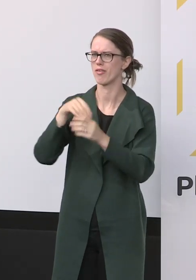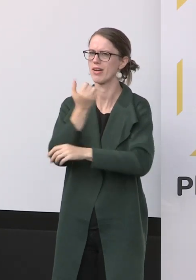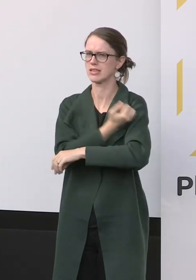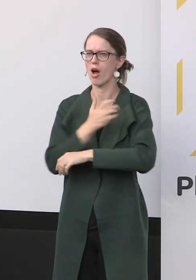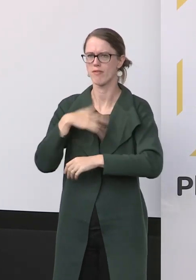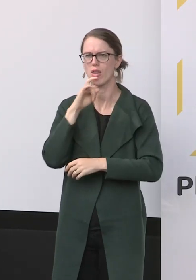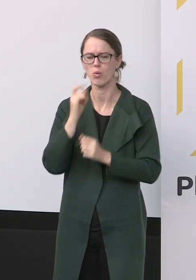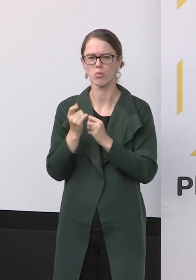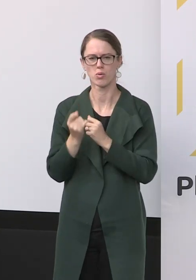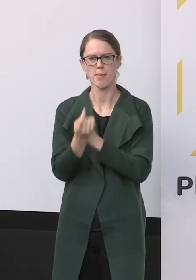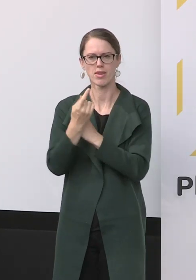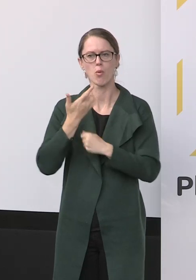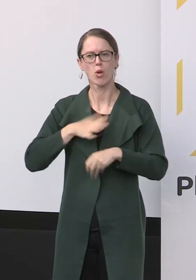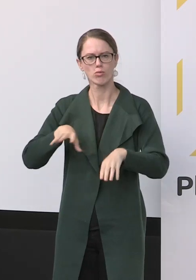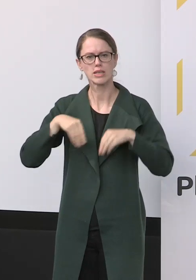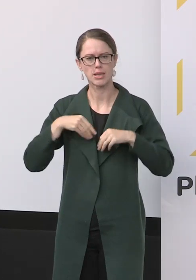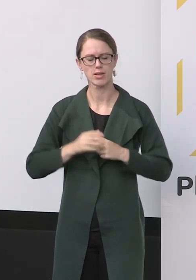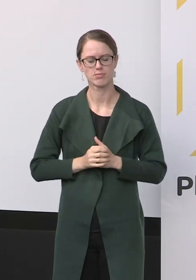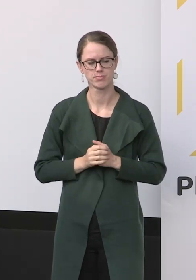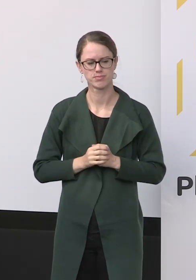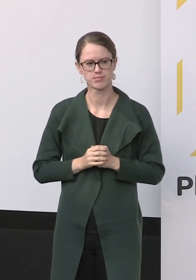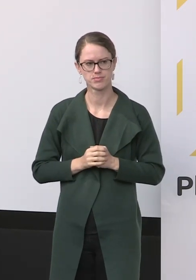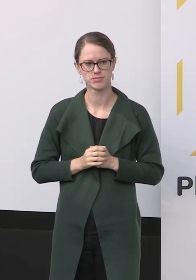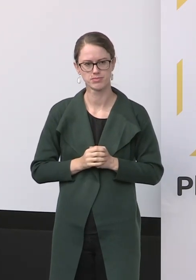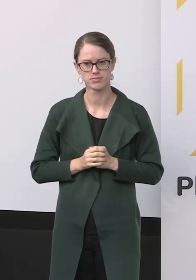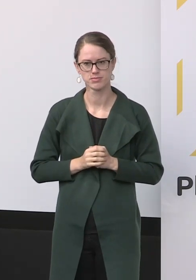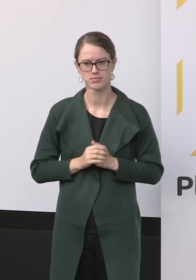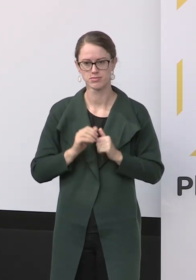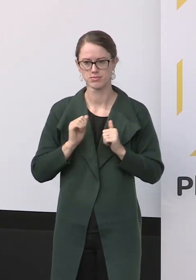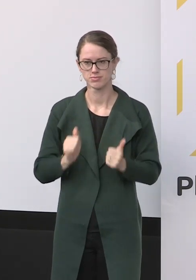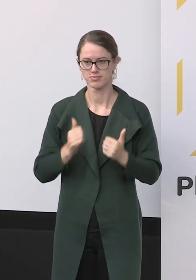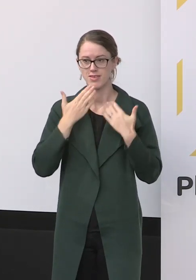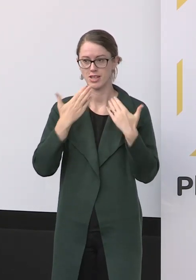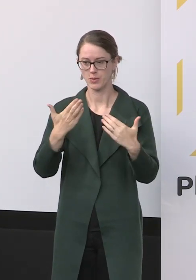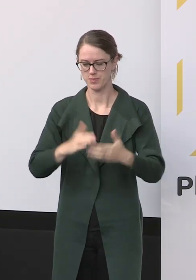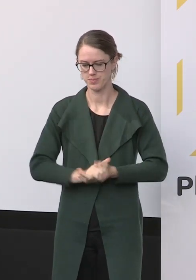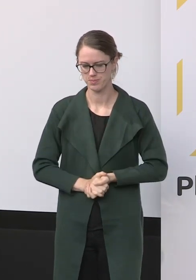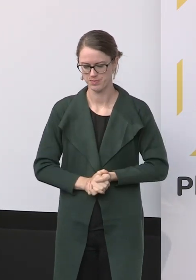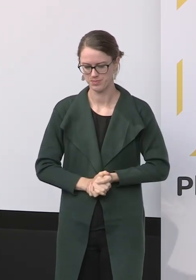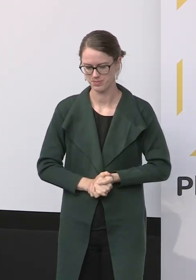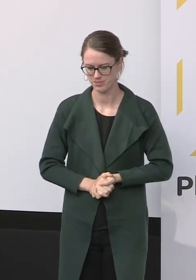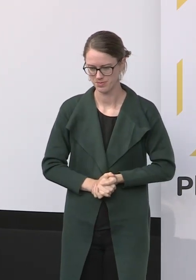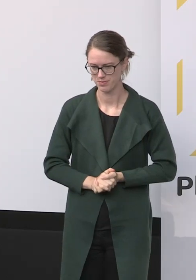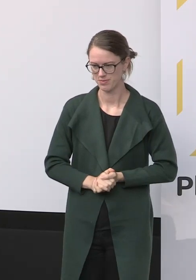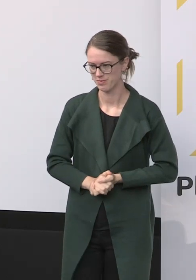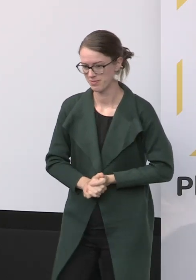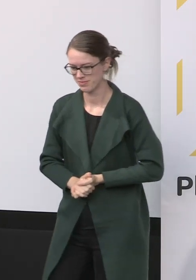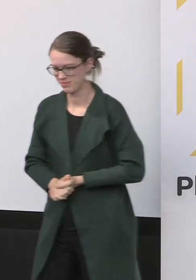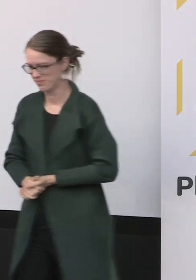I think we'll cross that bridge when we get to it, but I'd be very surprised if New Zealanders didn't get right